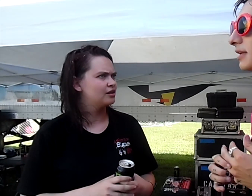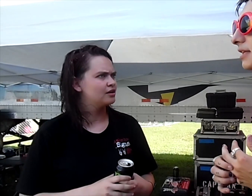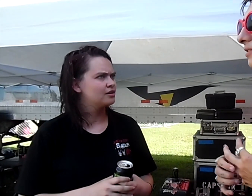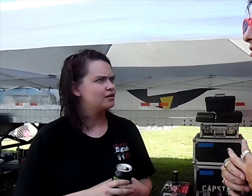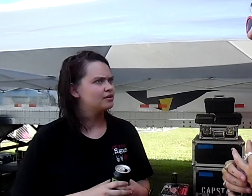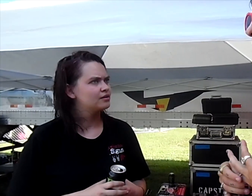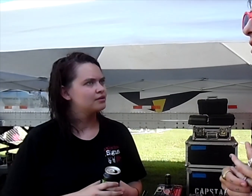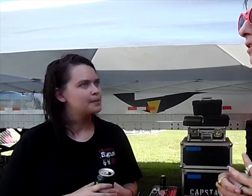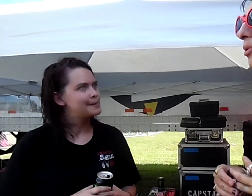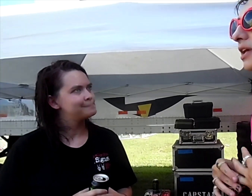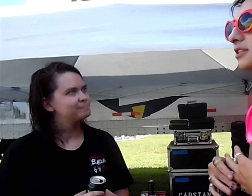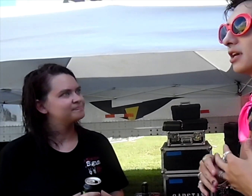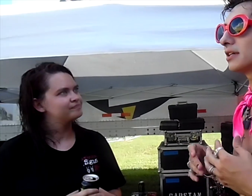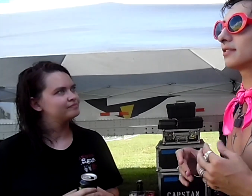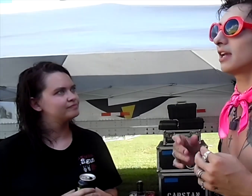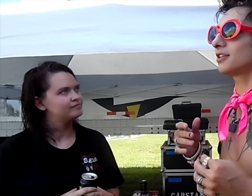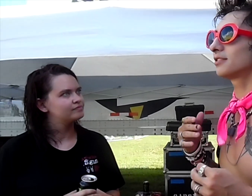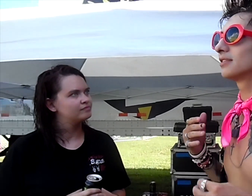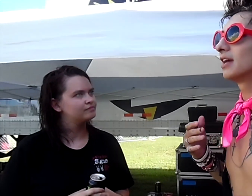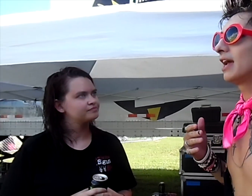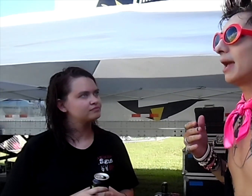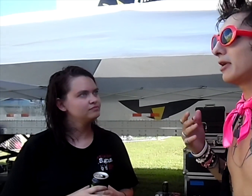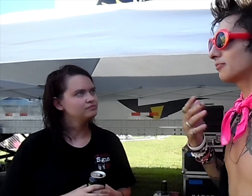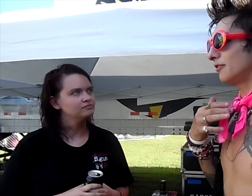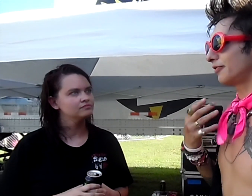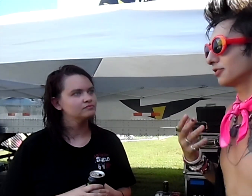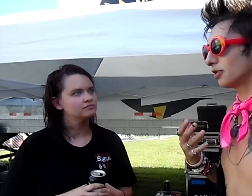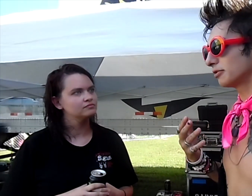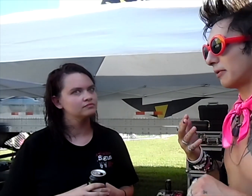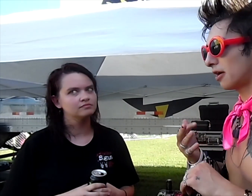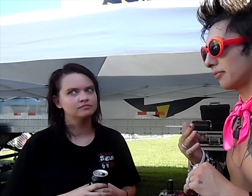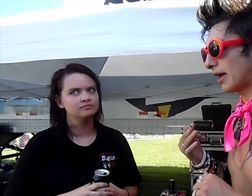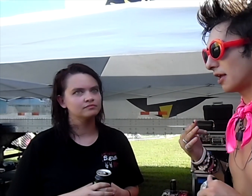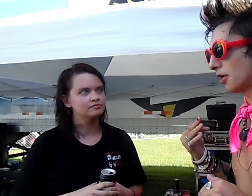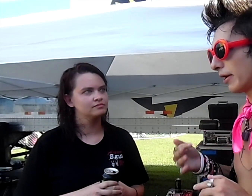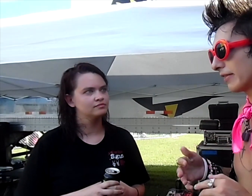Um it really doesn't change anything but it does it makes me feel so much better that